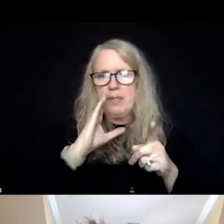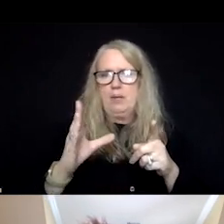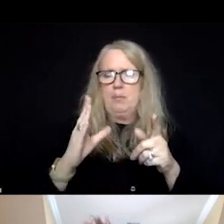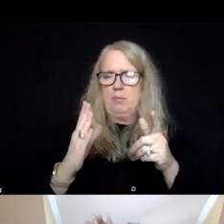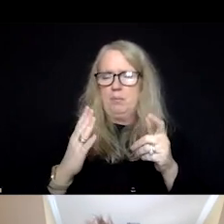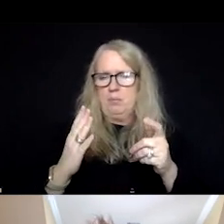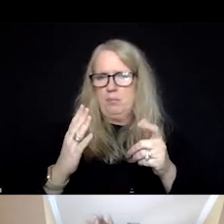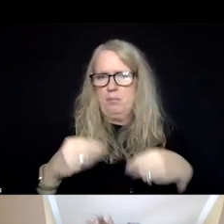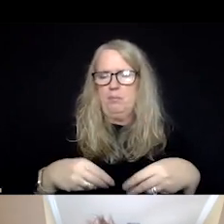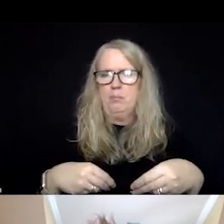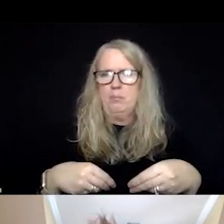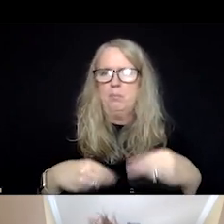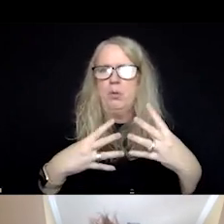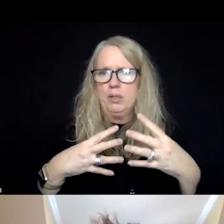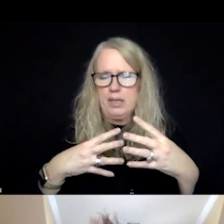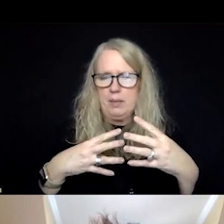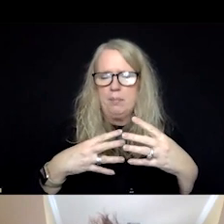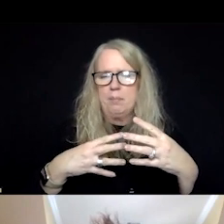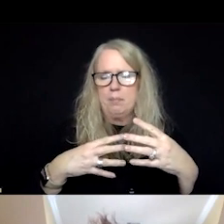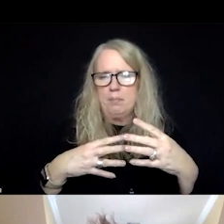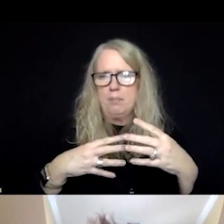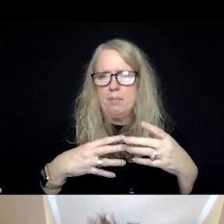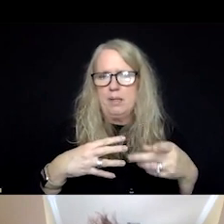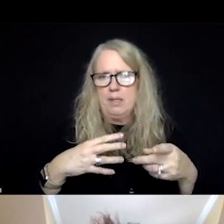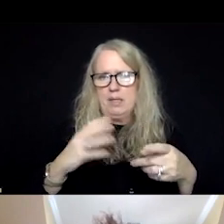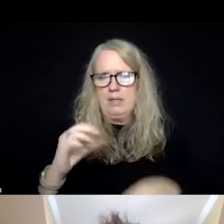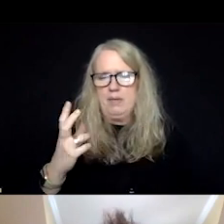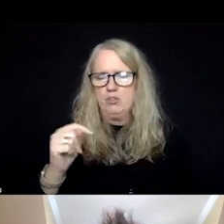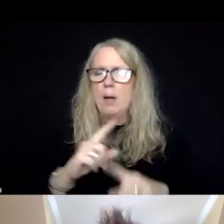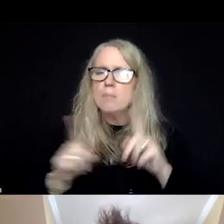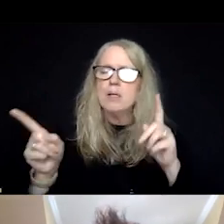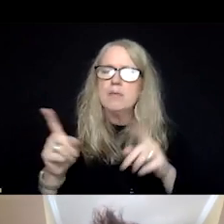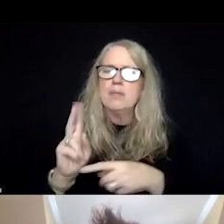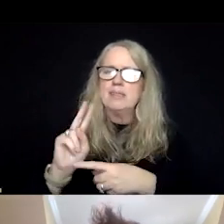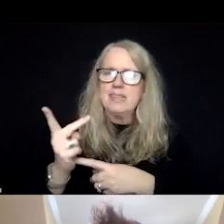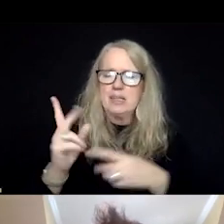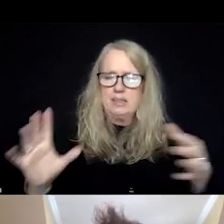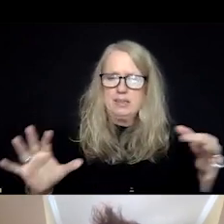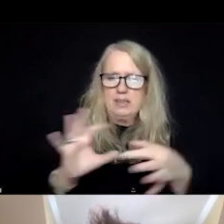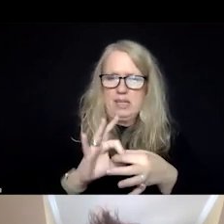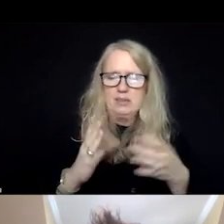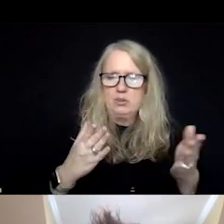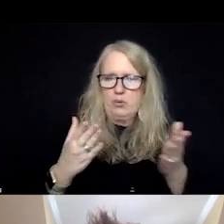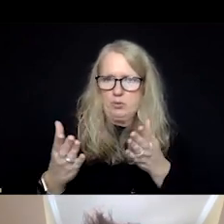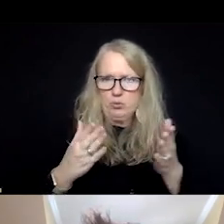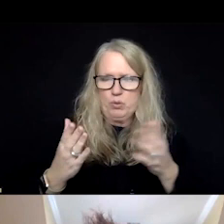THE CHAT. THE SECOND CONNECTING SERVICE. IT IS CALLED PROMISING